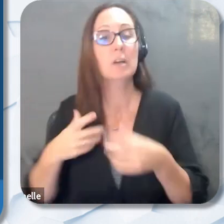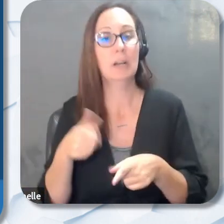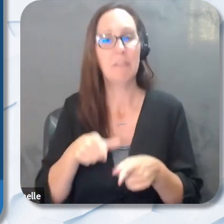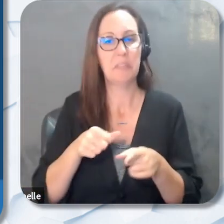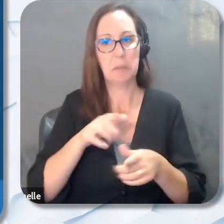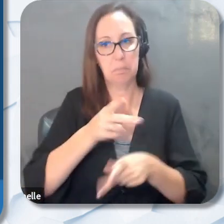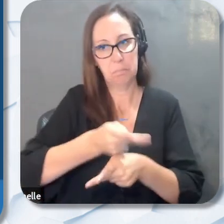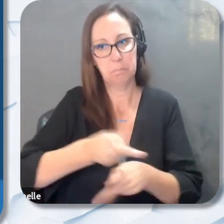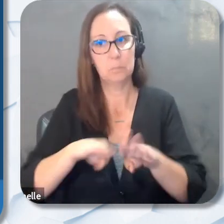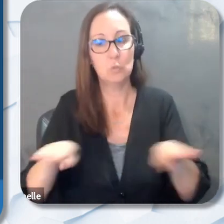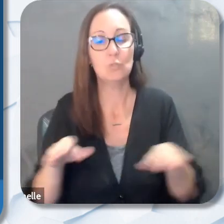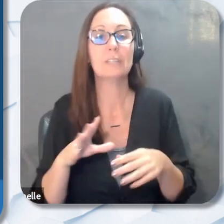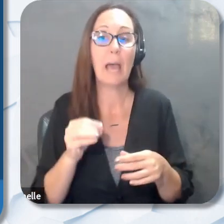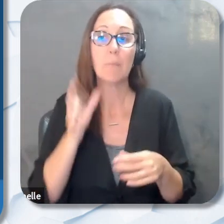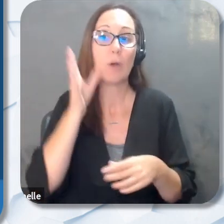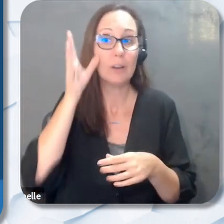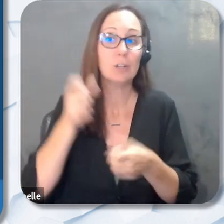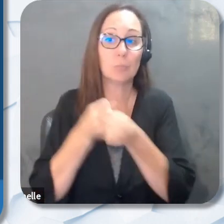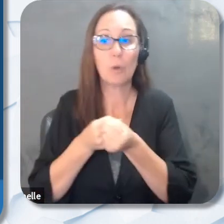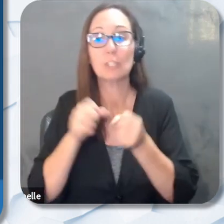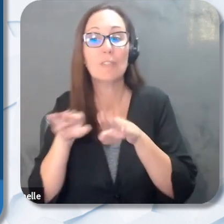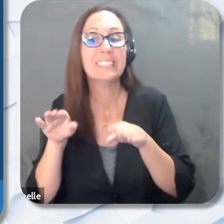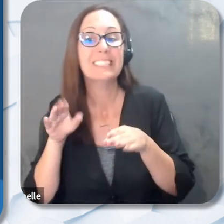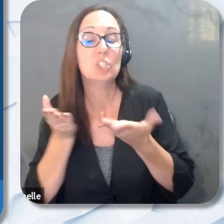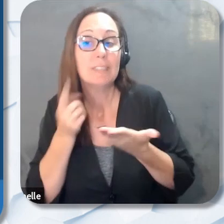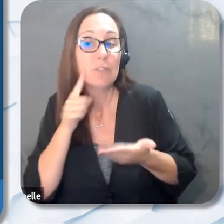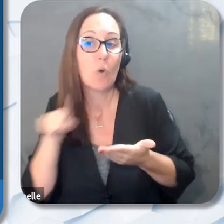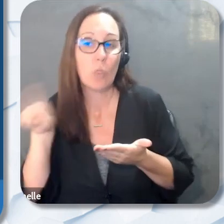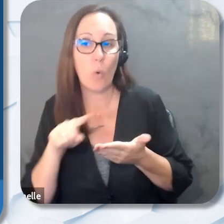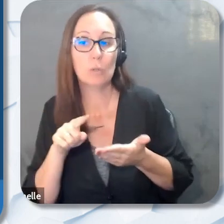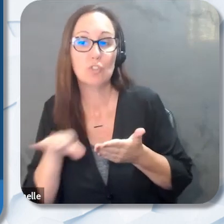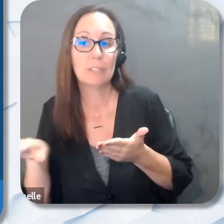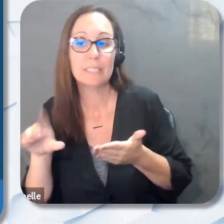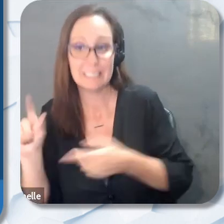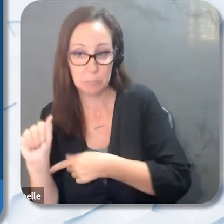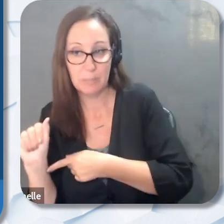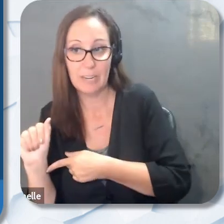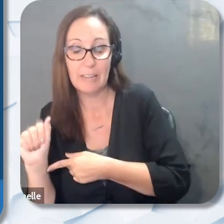support services for children with disabilities, by strengthening the transition of services. and